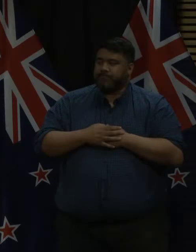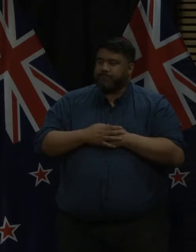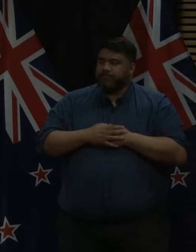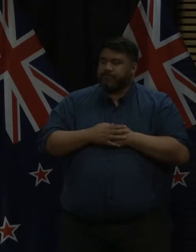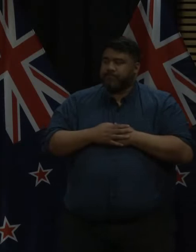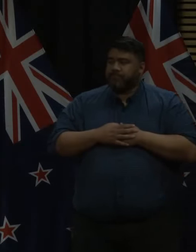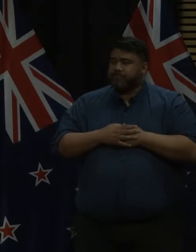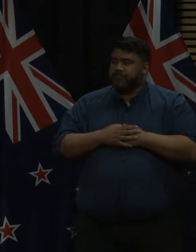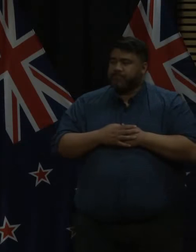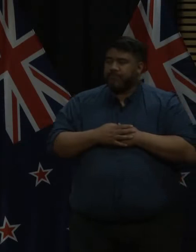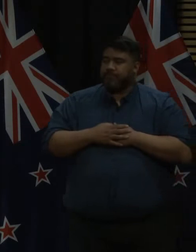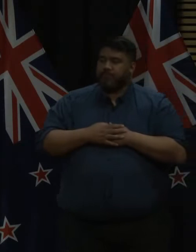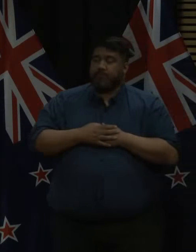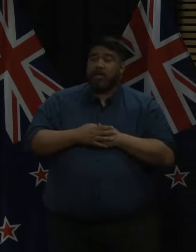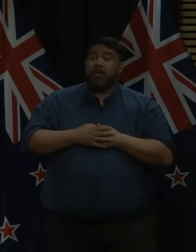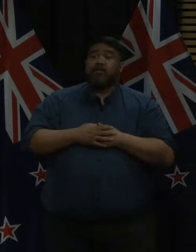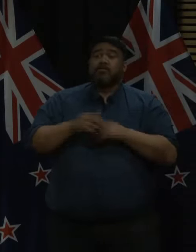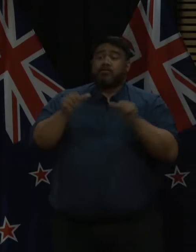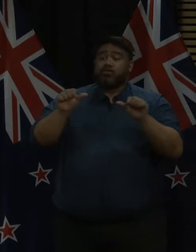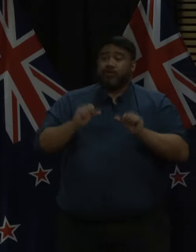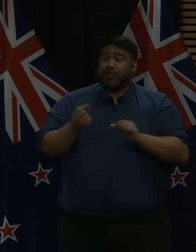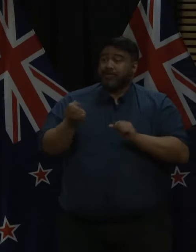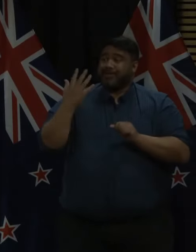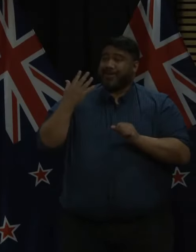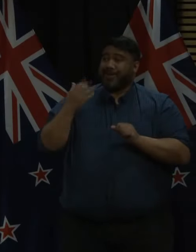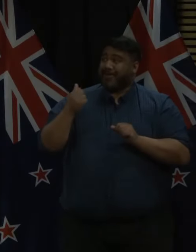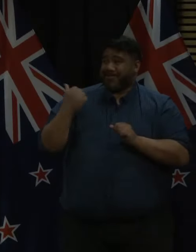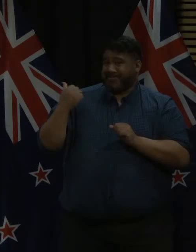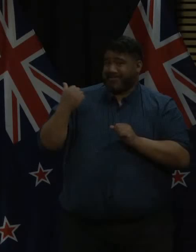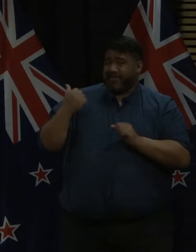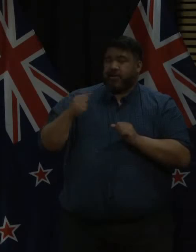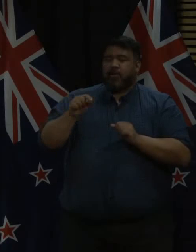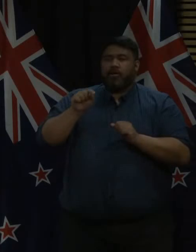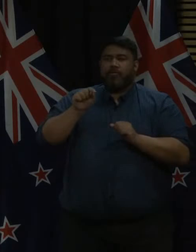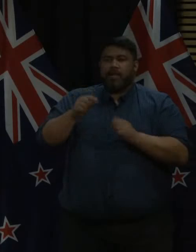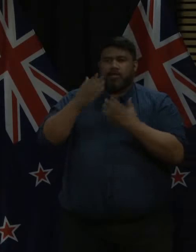will confirm it is a valid